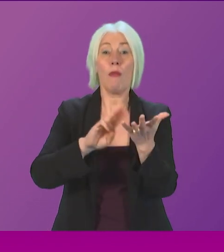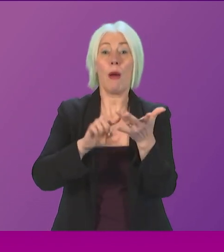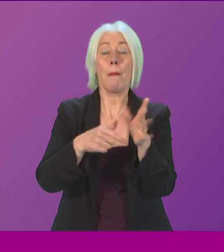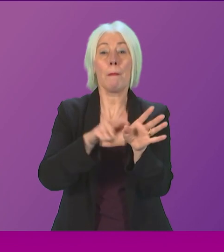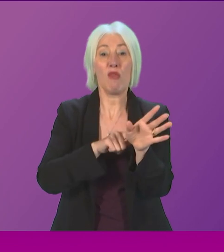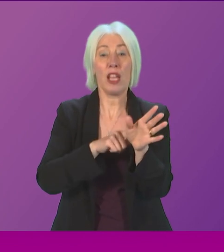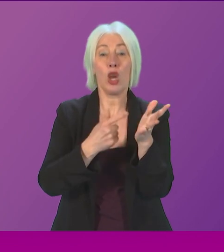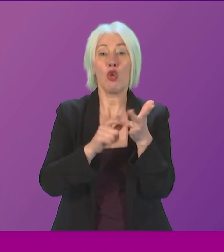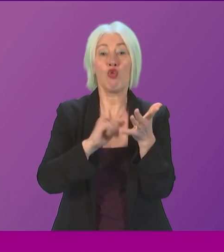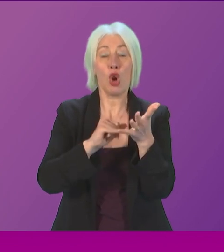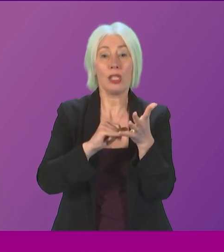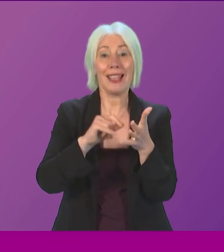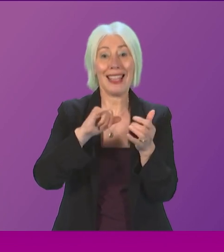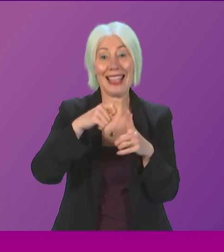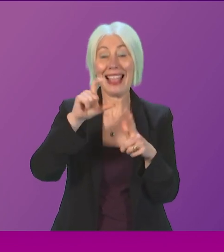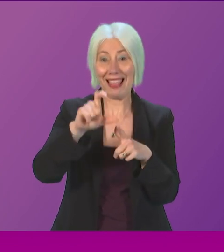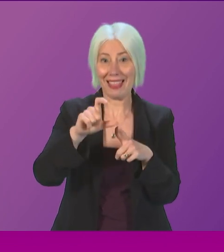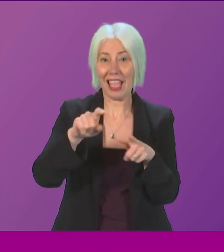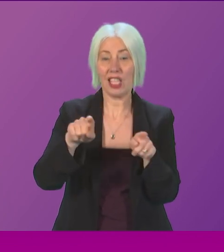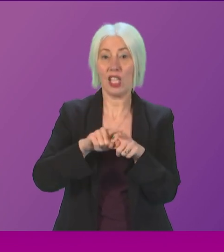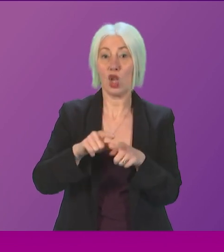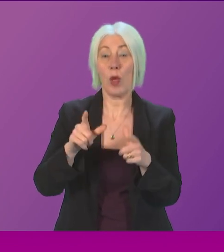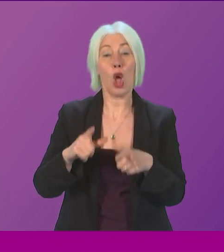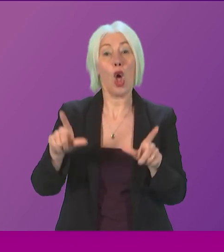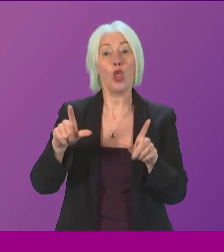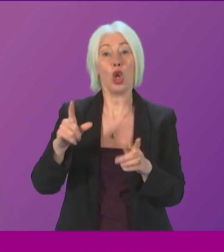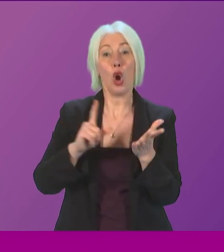the Lord Lyon King of Arms, who I am delighted to see with us in the chamber this afternoon.